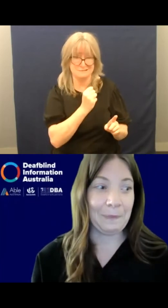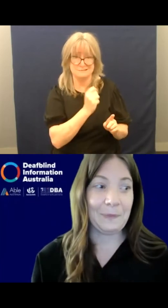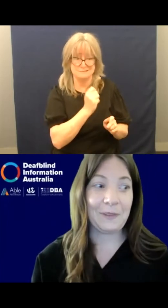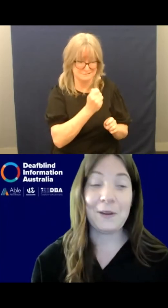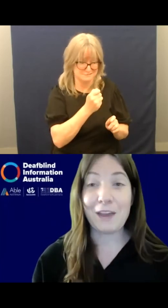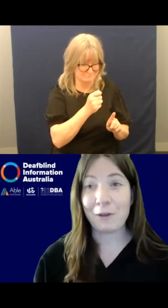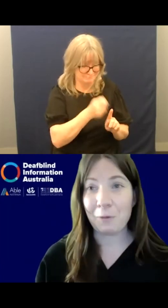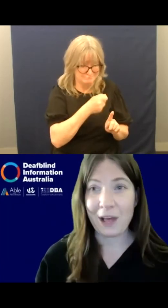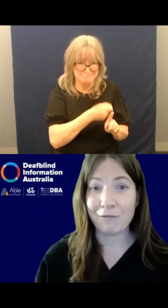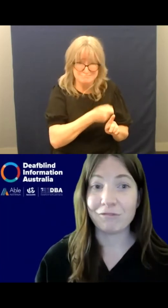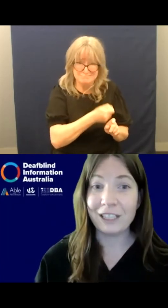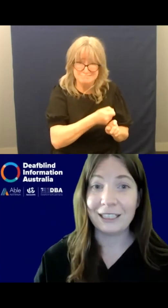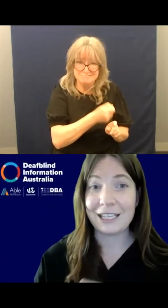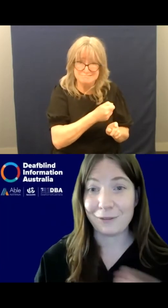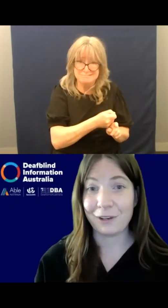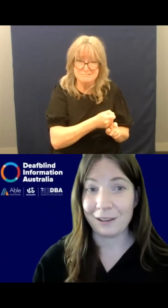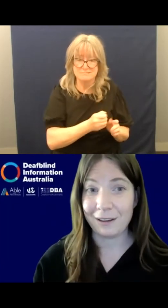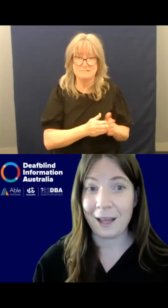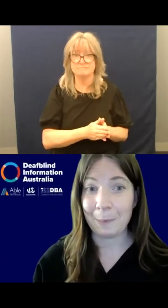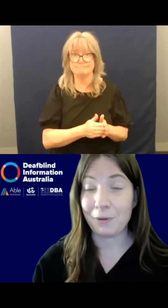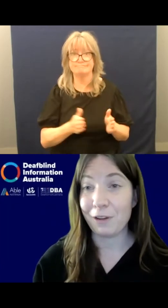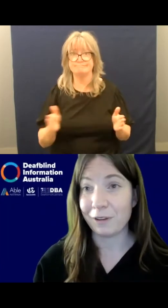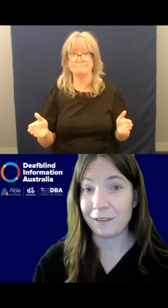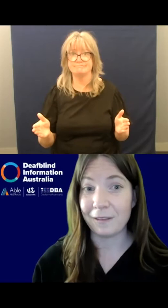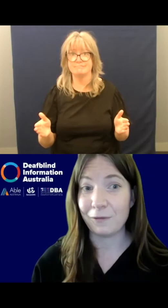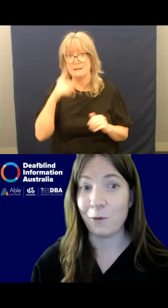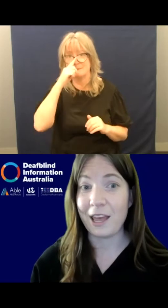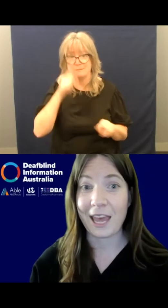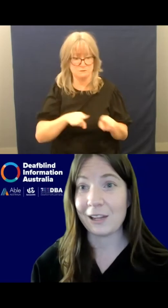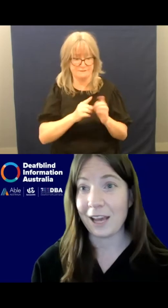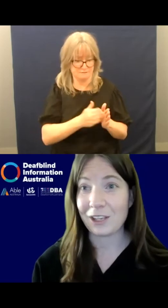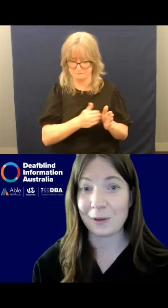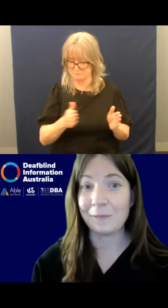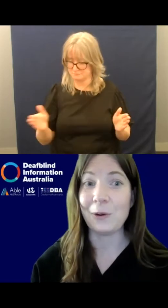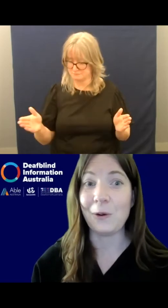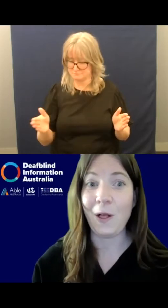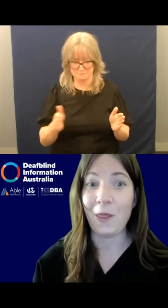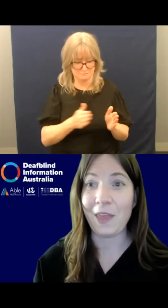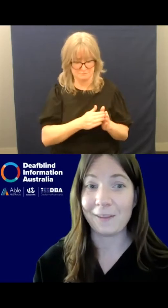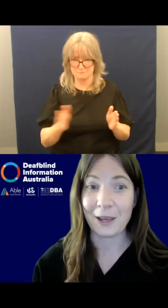So everyone will have really different preferences for where they like to explore on that spectrum.